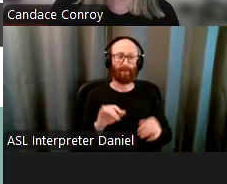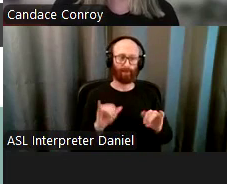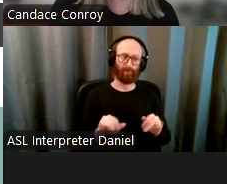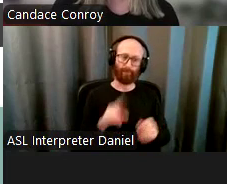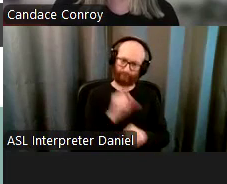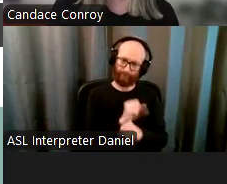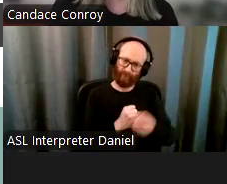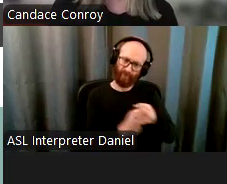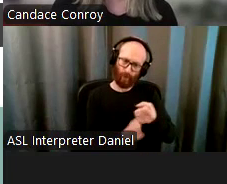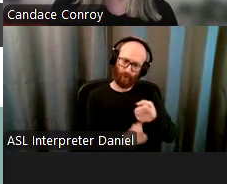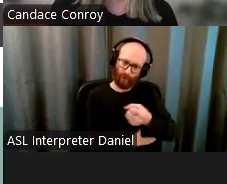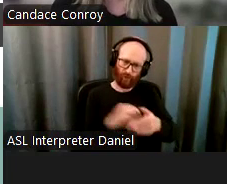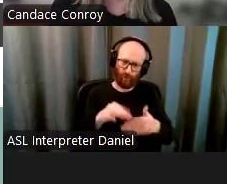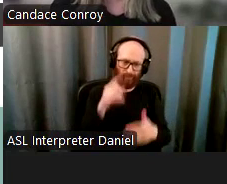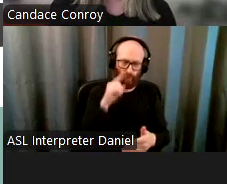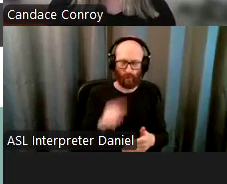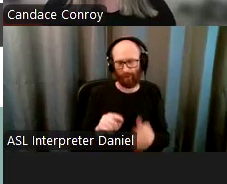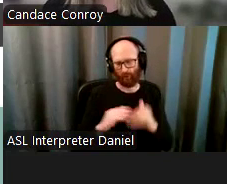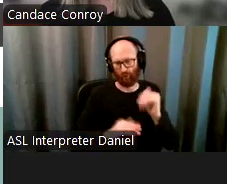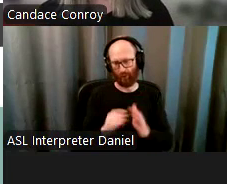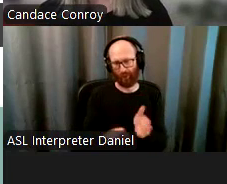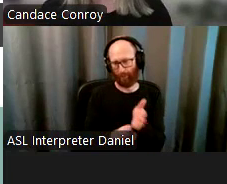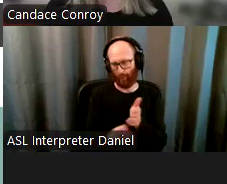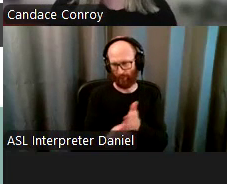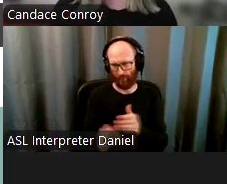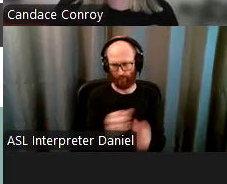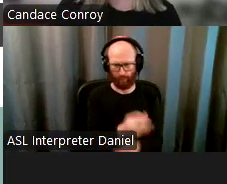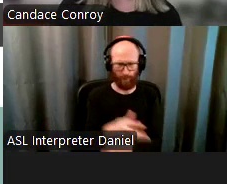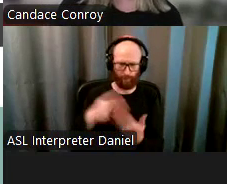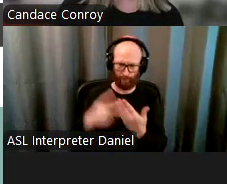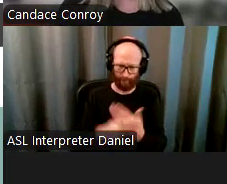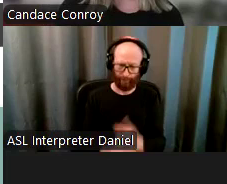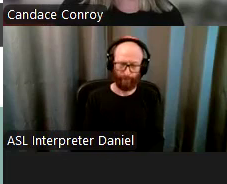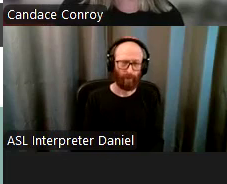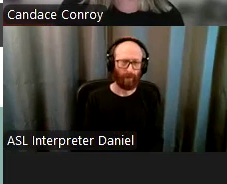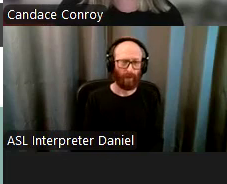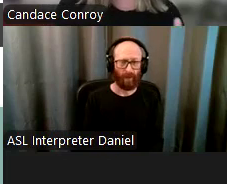apprenticeship preparation programs; and this is across all sectors of the industry.